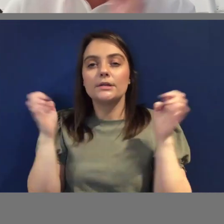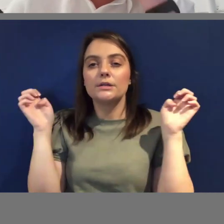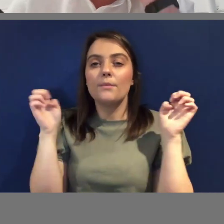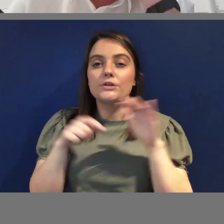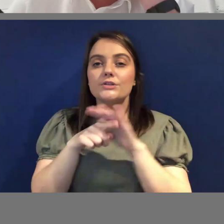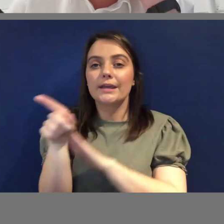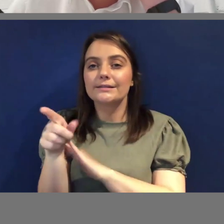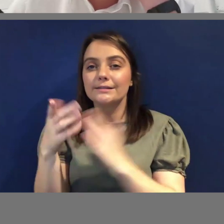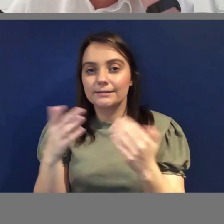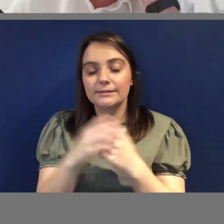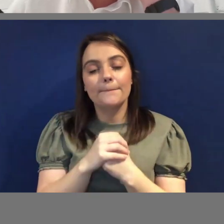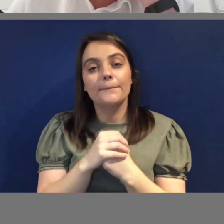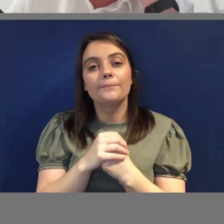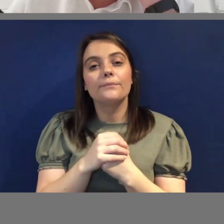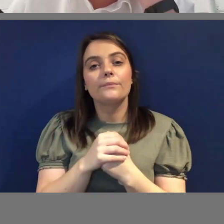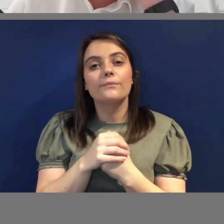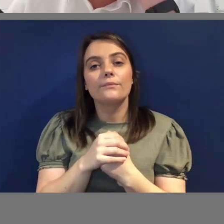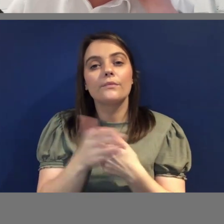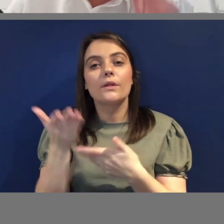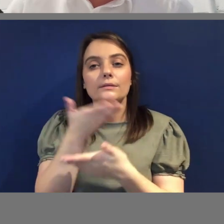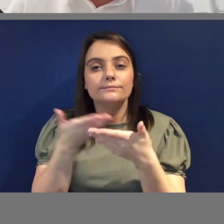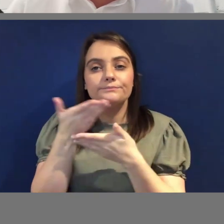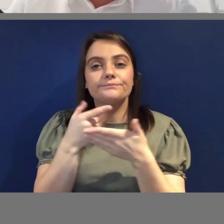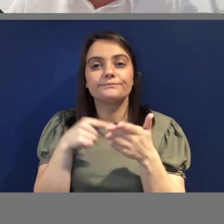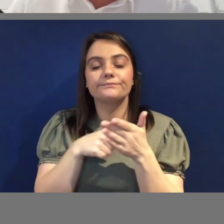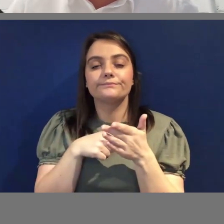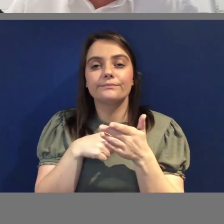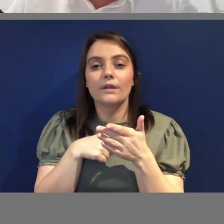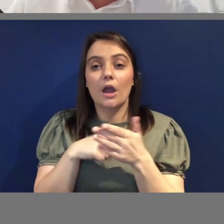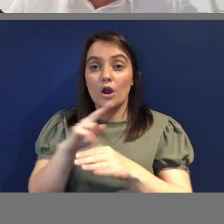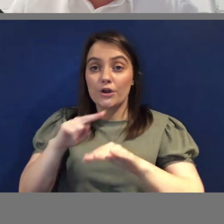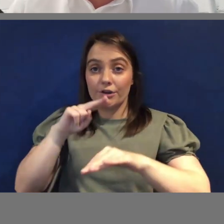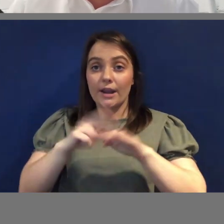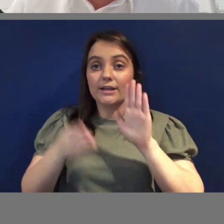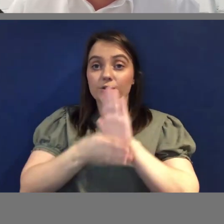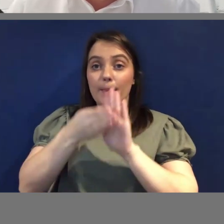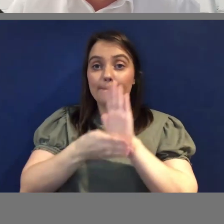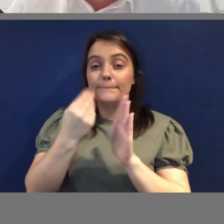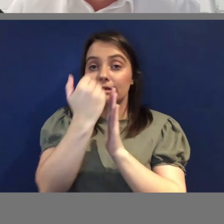to you know uh it makes reference to our National Building regulations but it also makes references